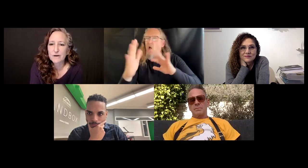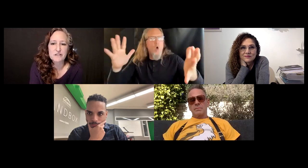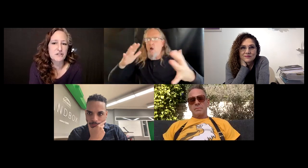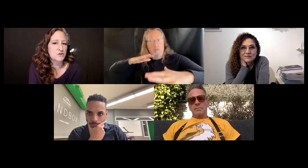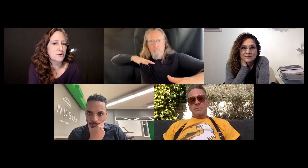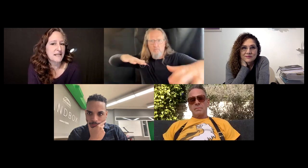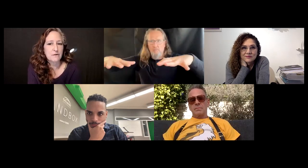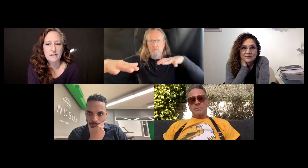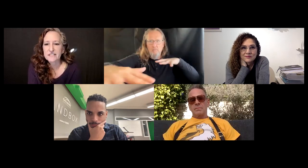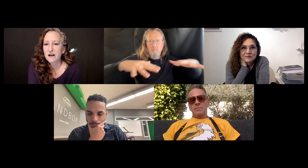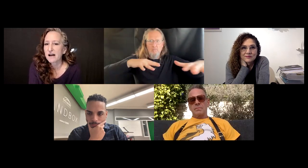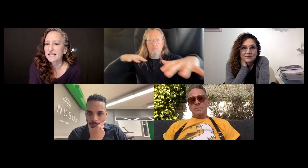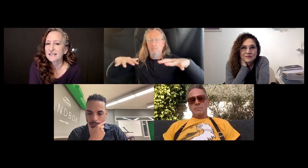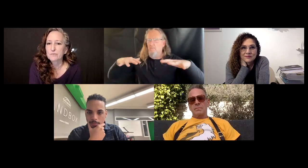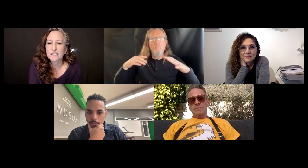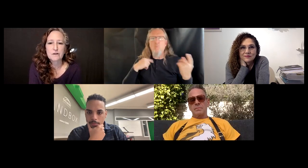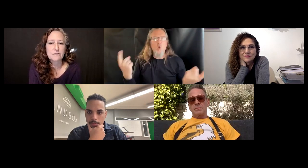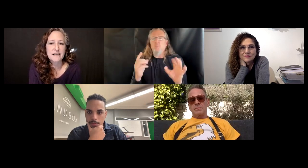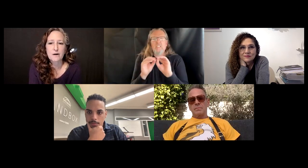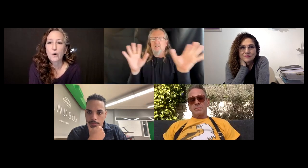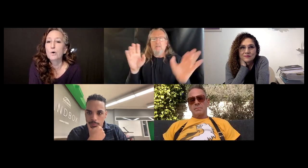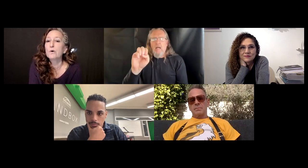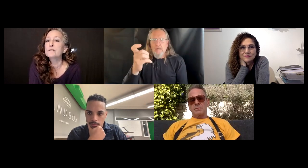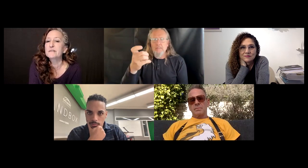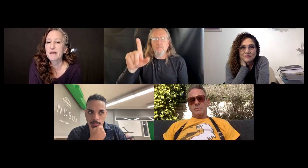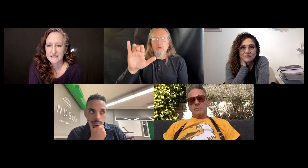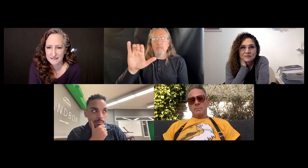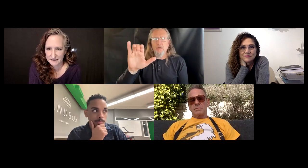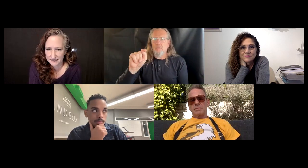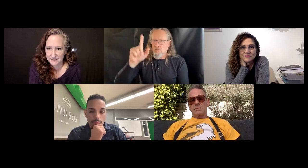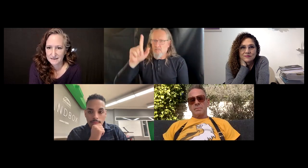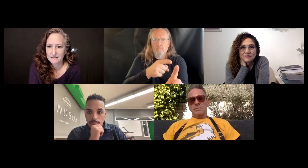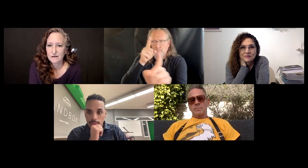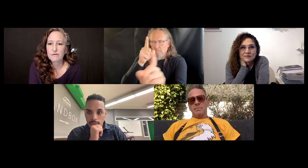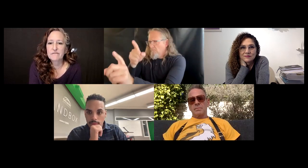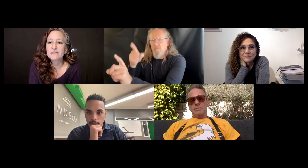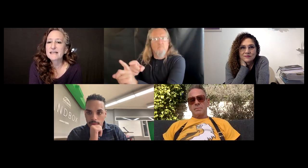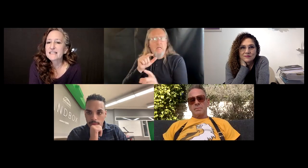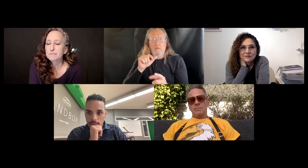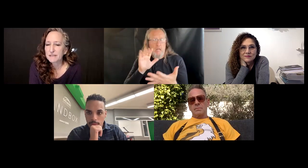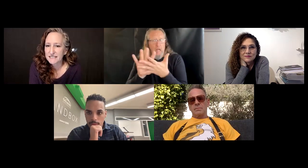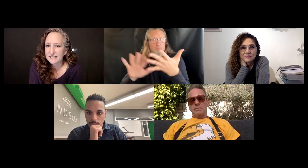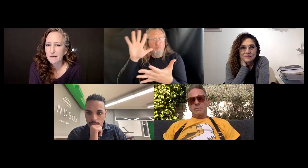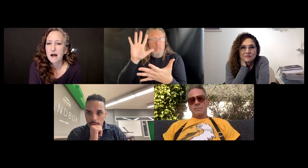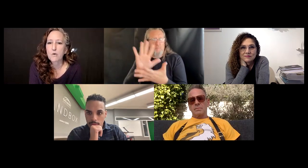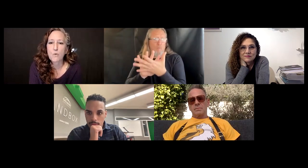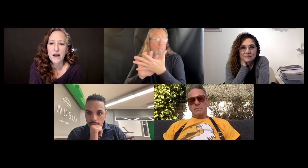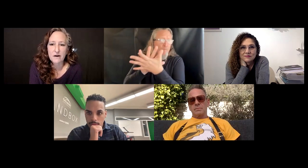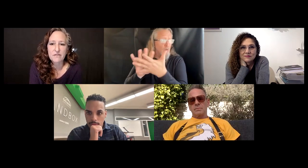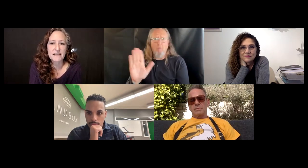Where's the audience? We use that whole space. We're very explicit about where things are set.